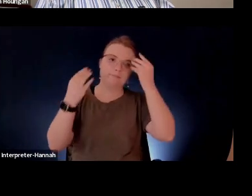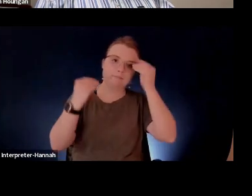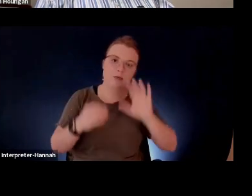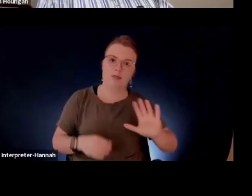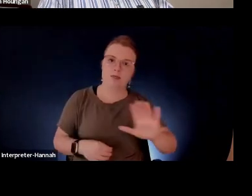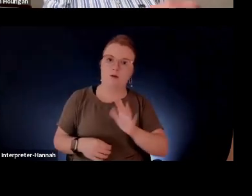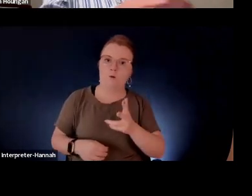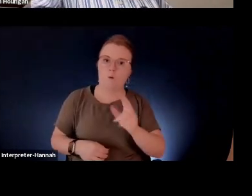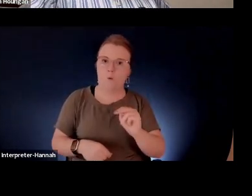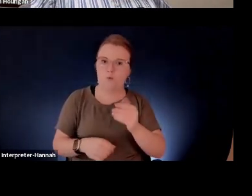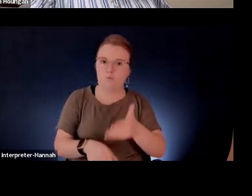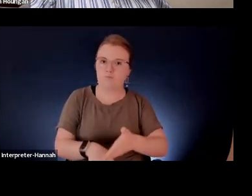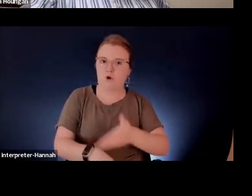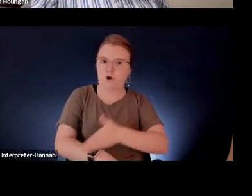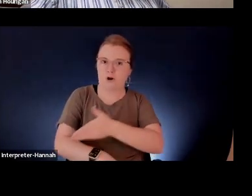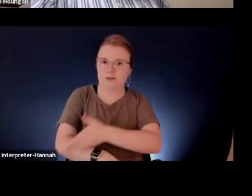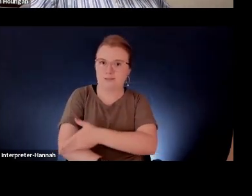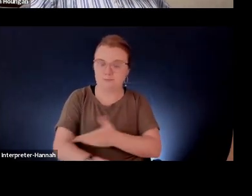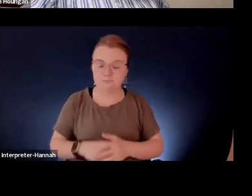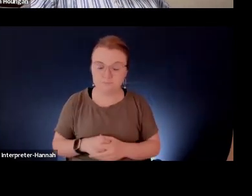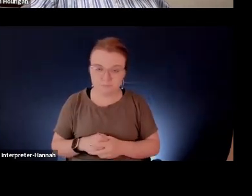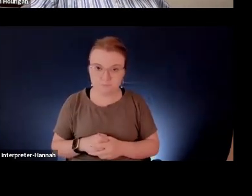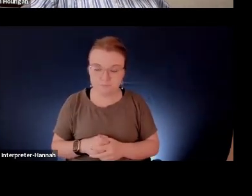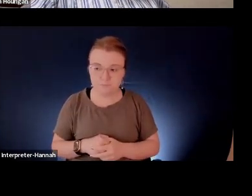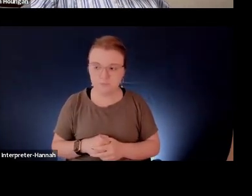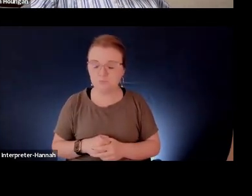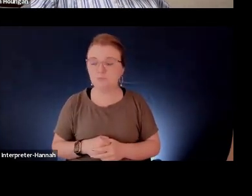So, this is the end of the first segment out of three.